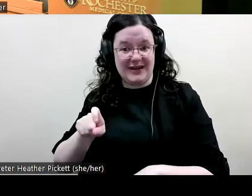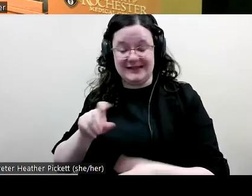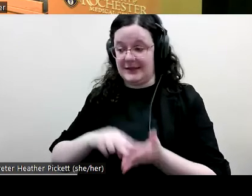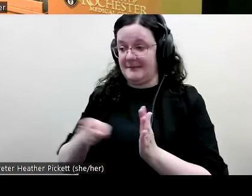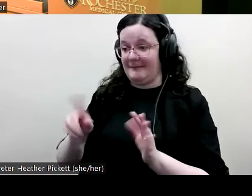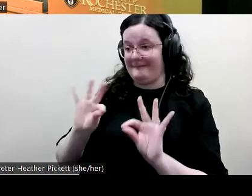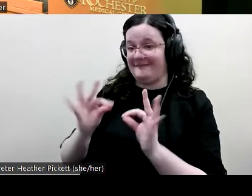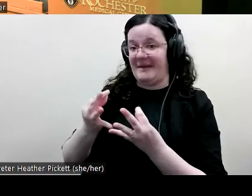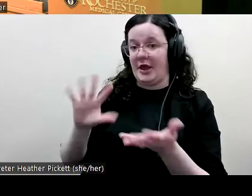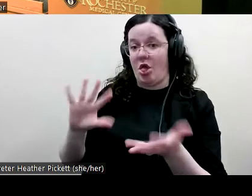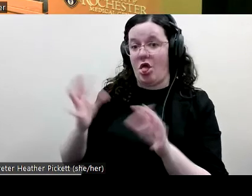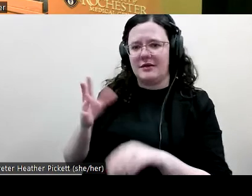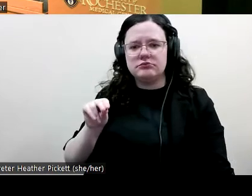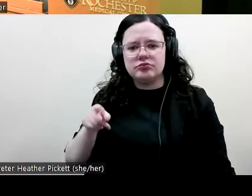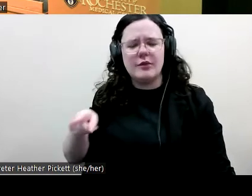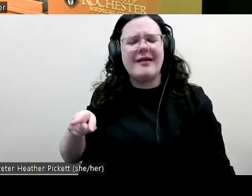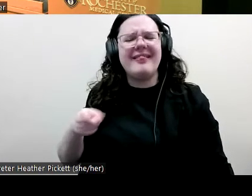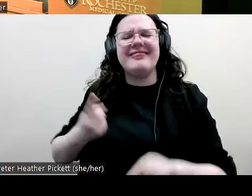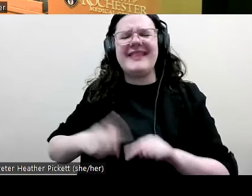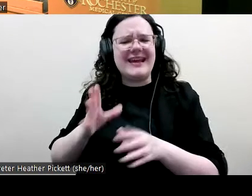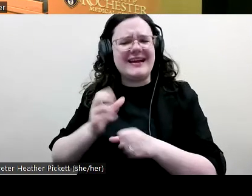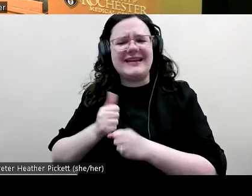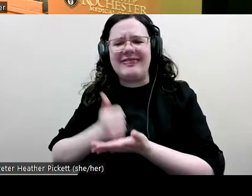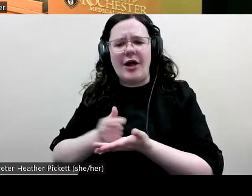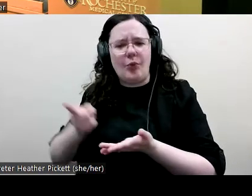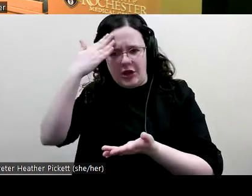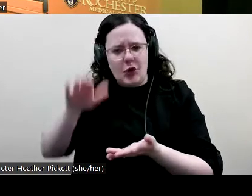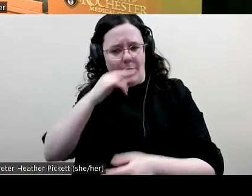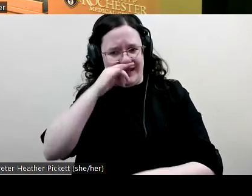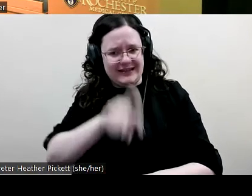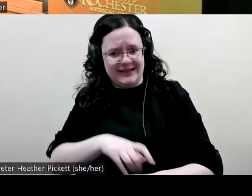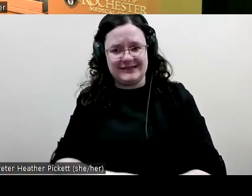the help that their kid needs and then always it must be the parents fault um you know and I